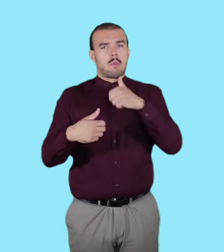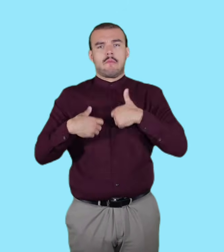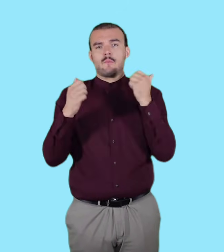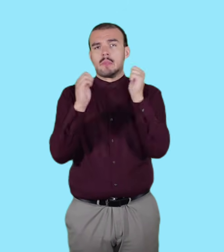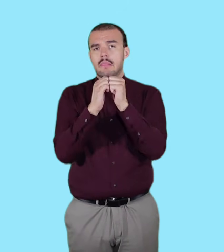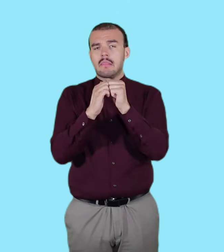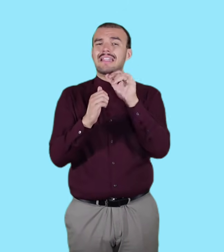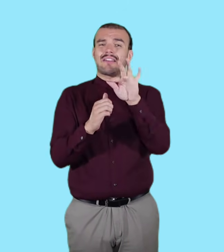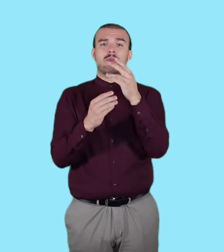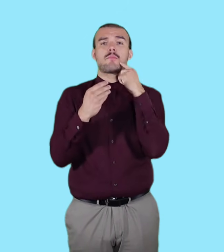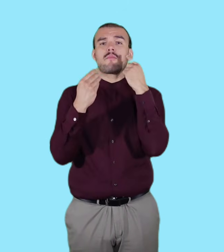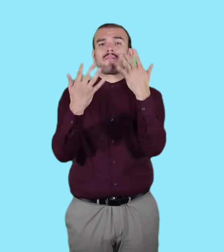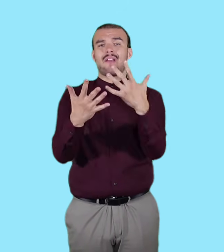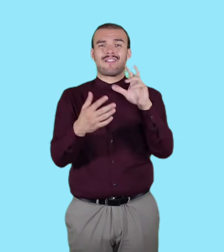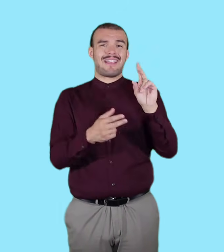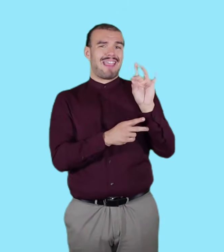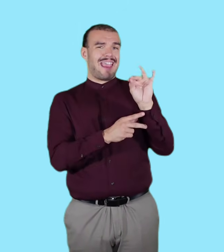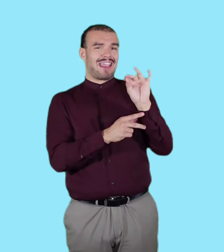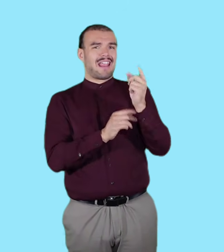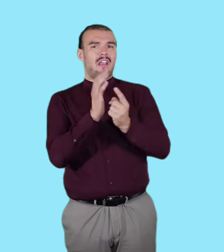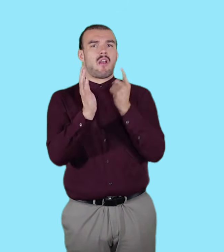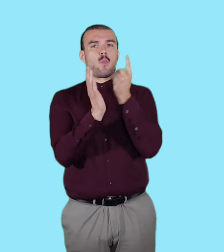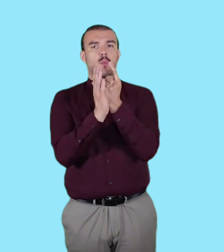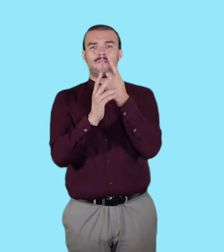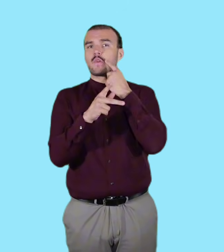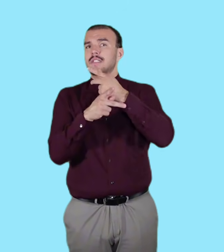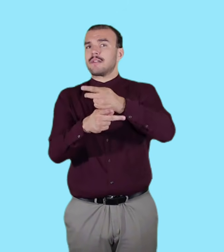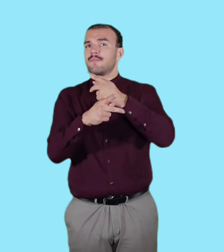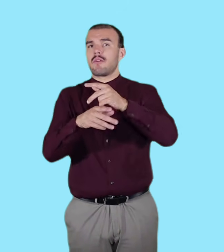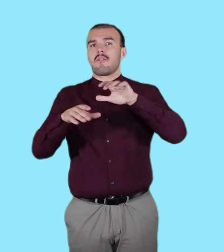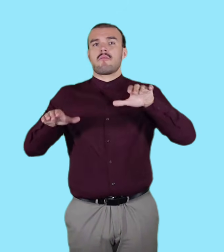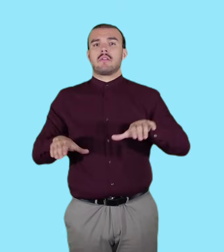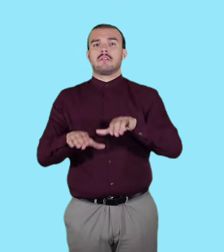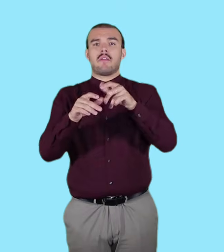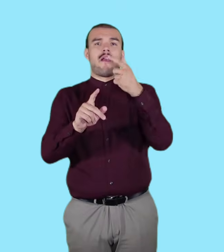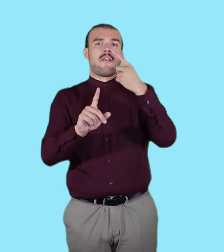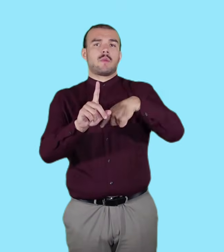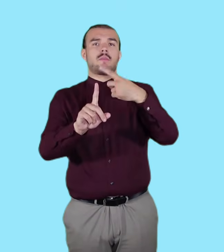if you provide 80 hours of caregiving activities per month.